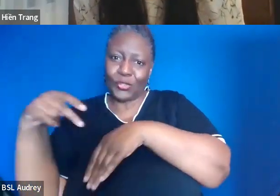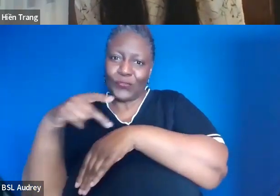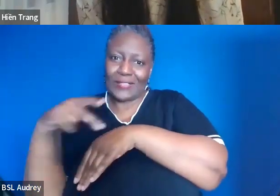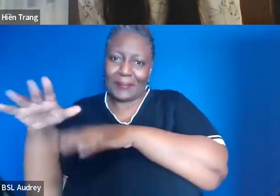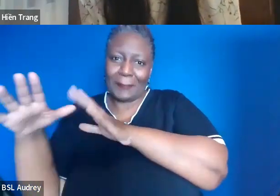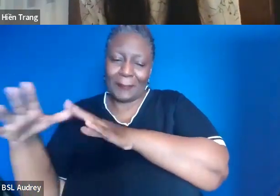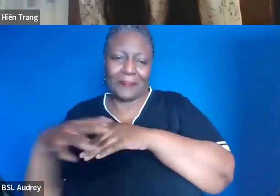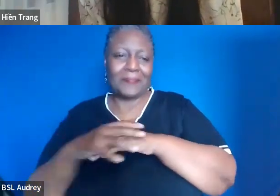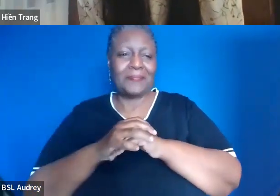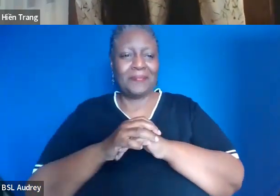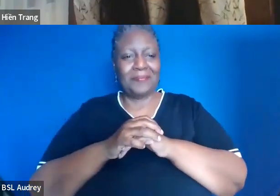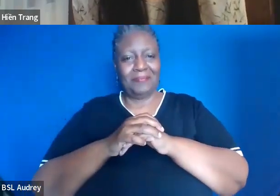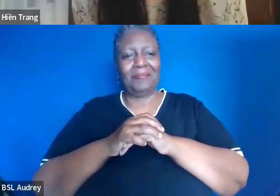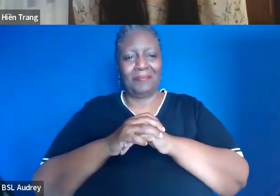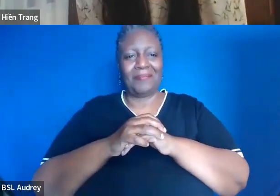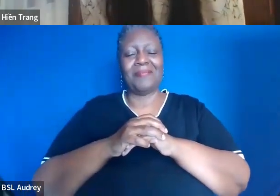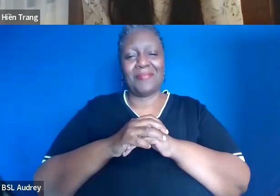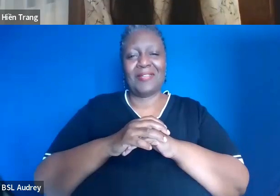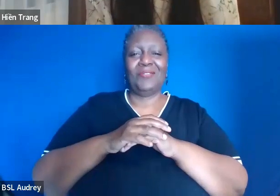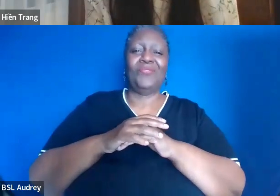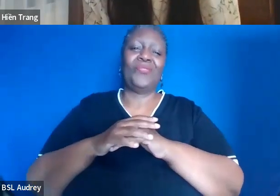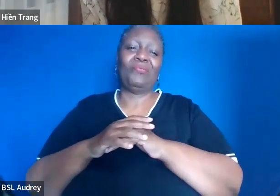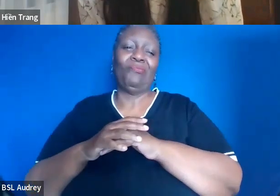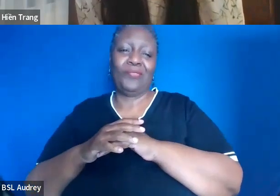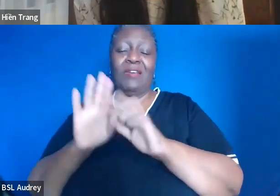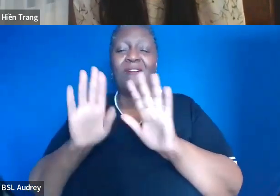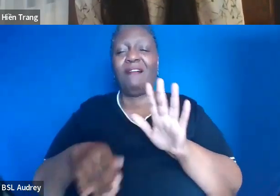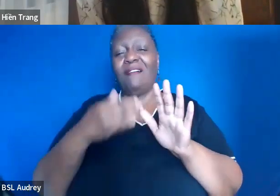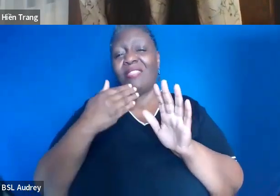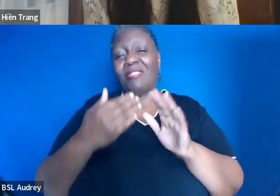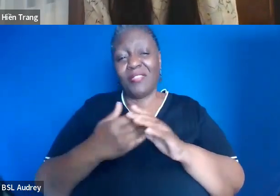um between you know where you come from and where you are now that's wonderful um it kind